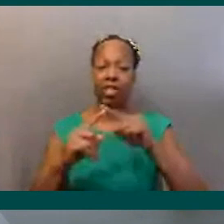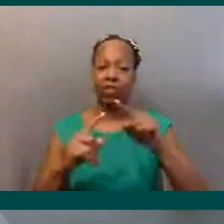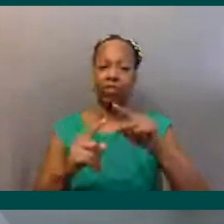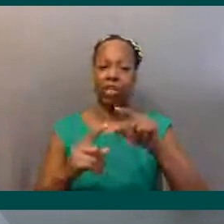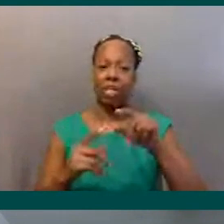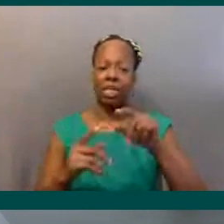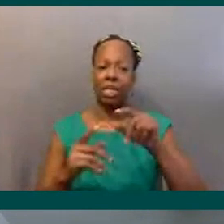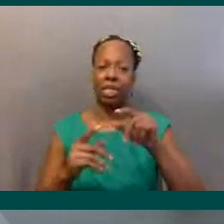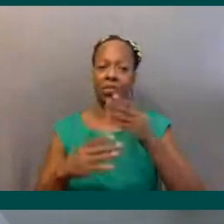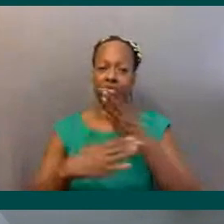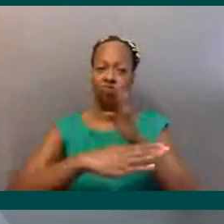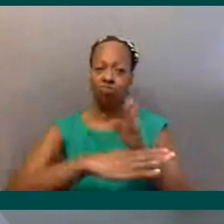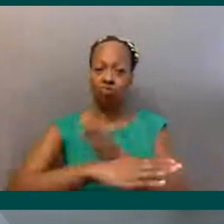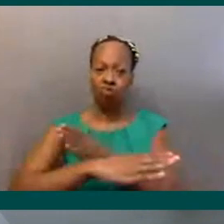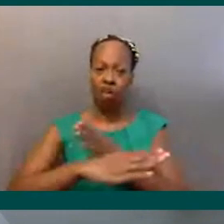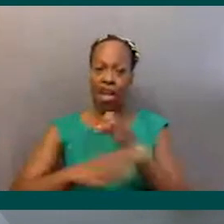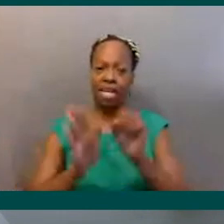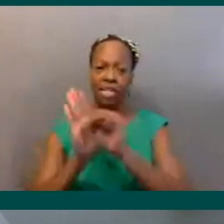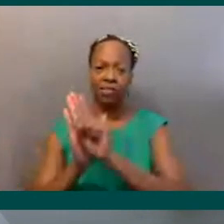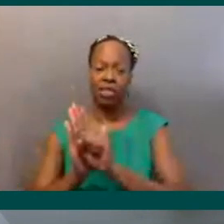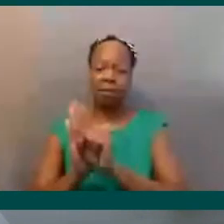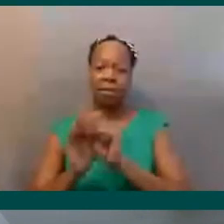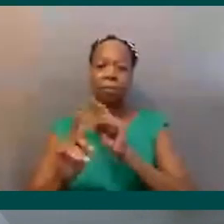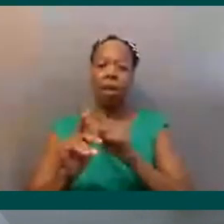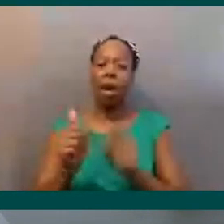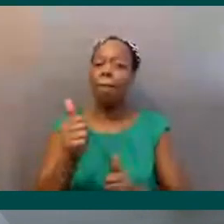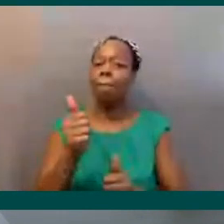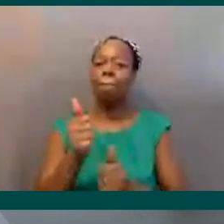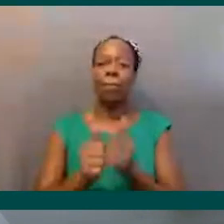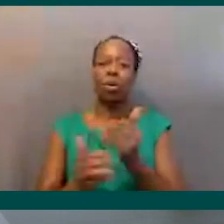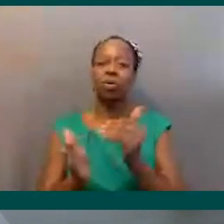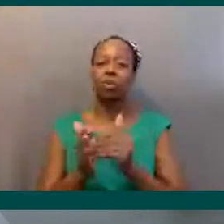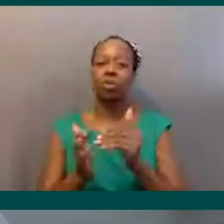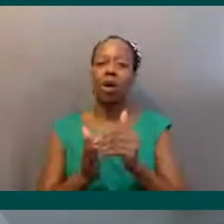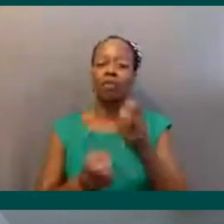The most common problem that we see